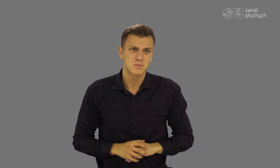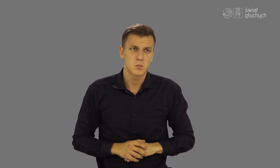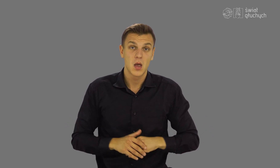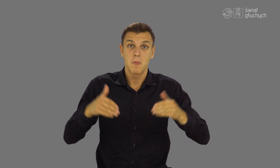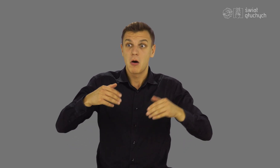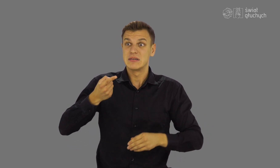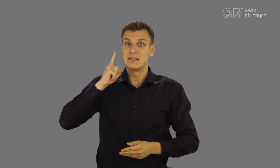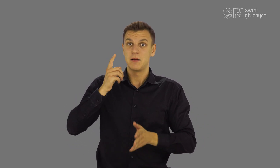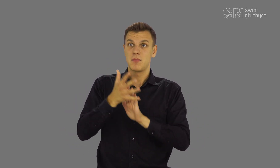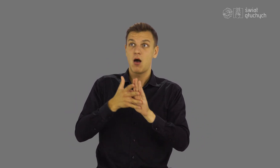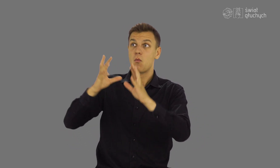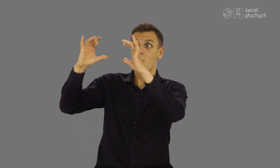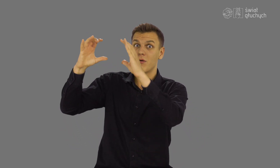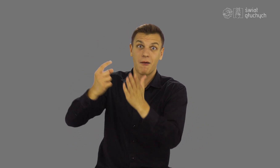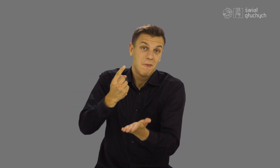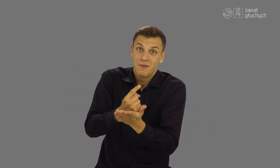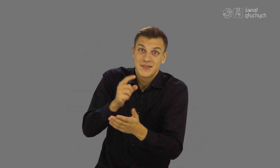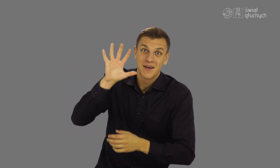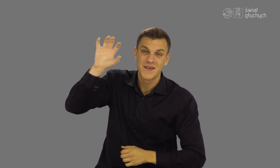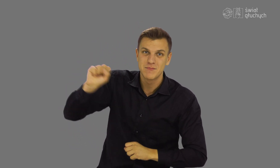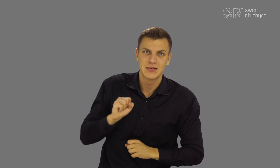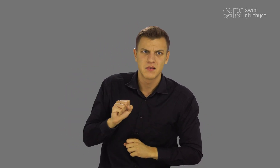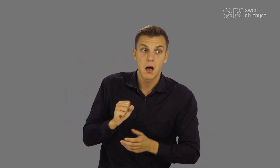You may also see silver clouds.